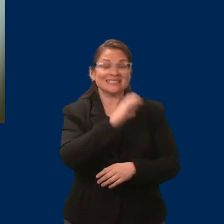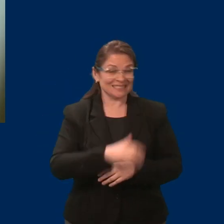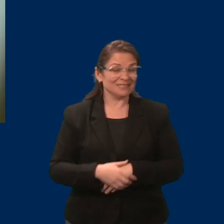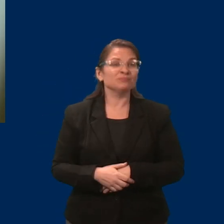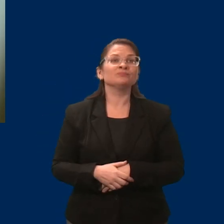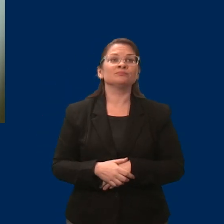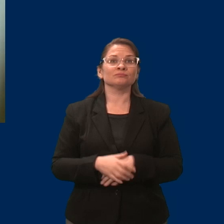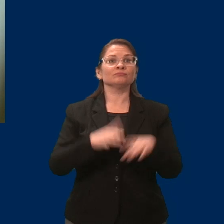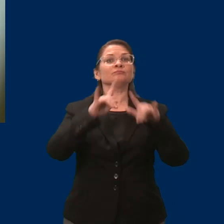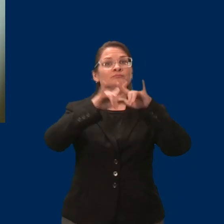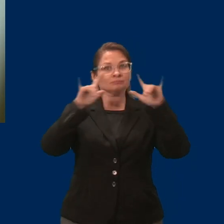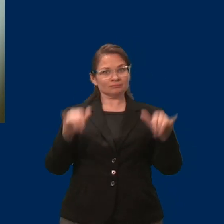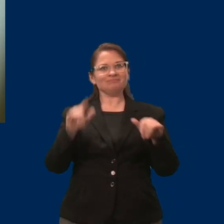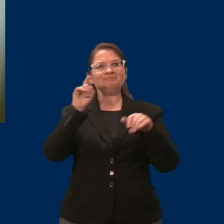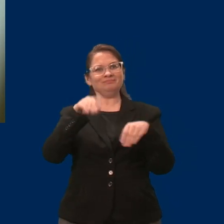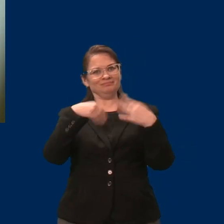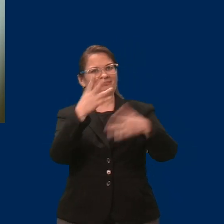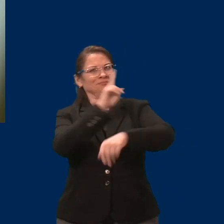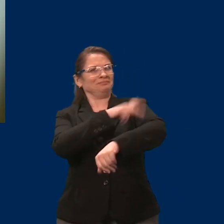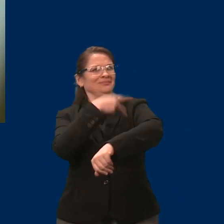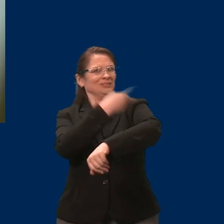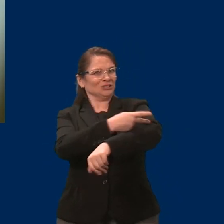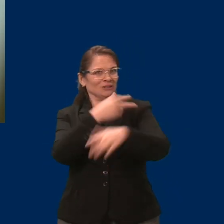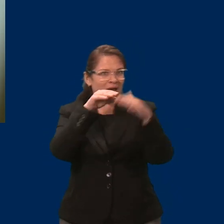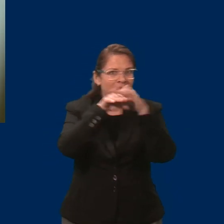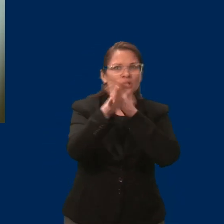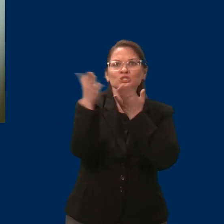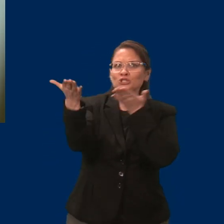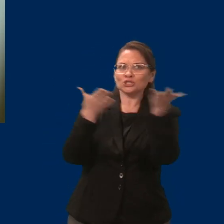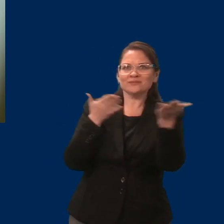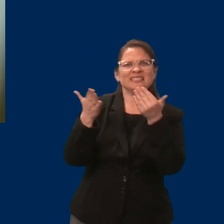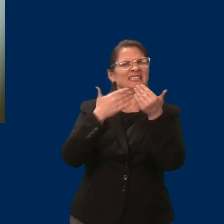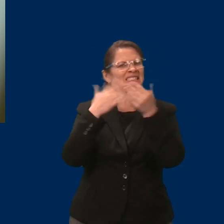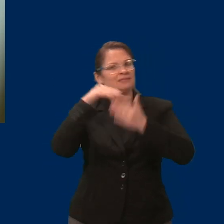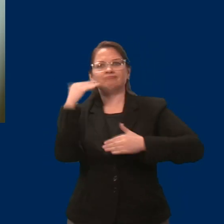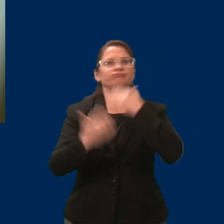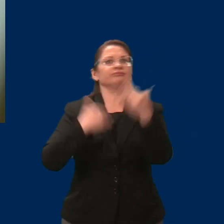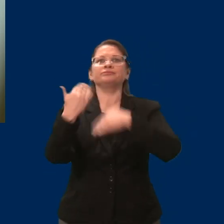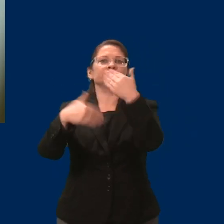access the services. So those are all items that have